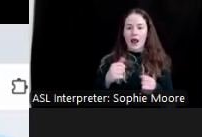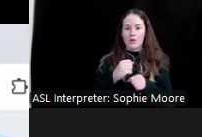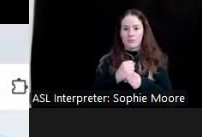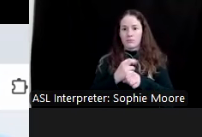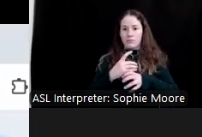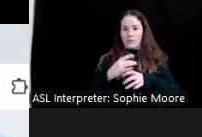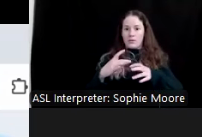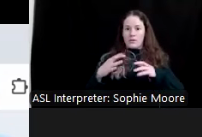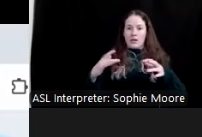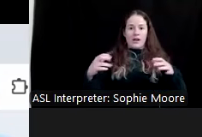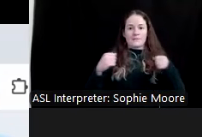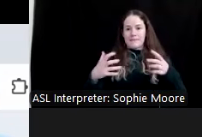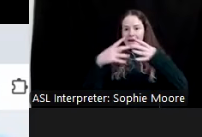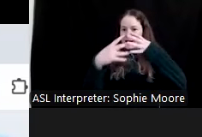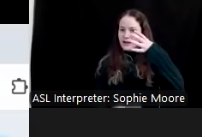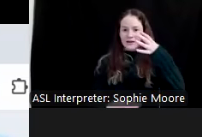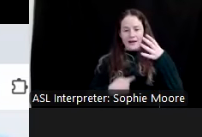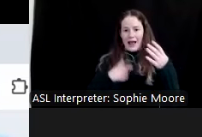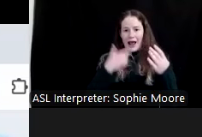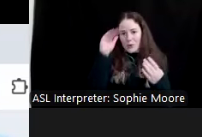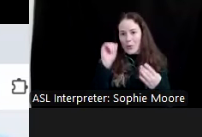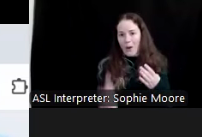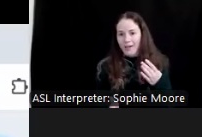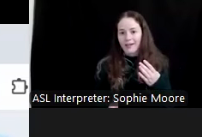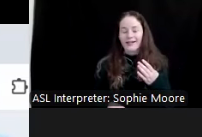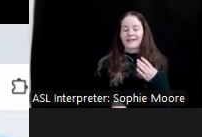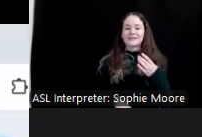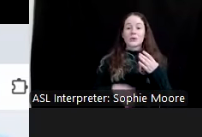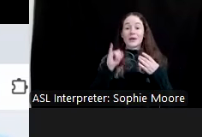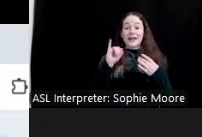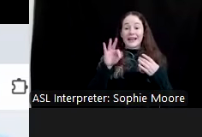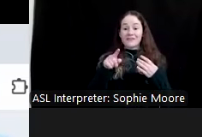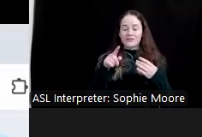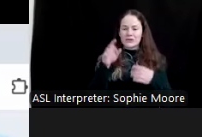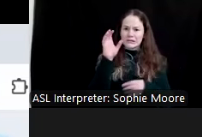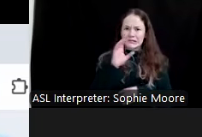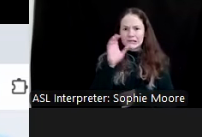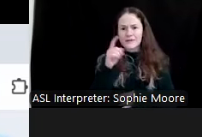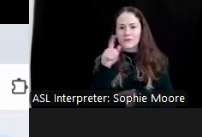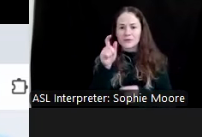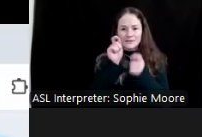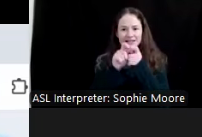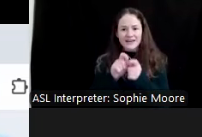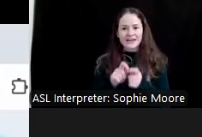great opportunity if you are in a space and you're looking for how could we do this? They're a great resource. Um, but